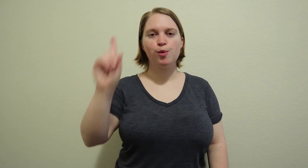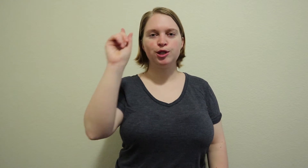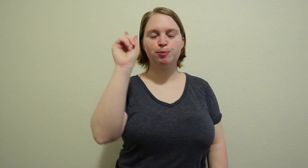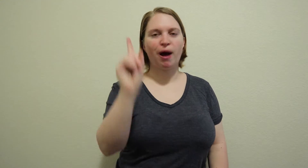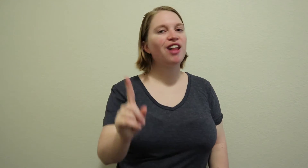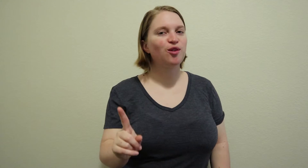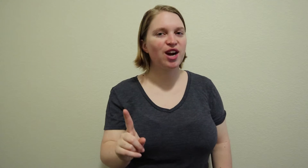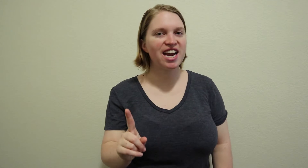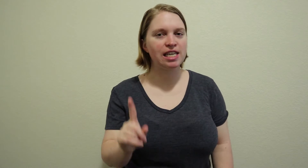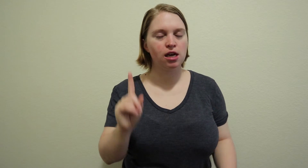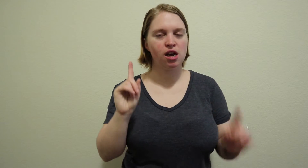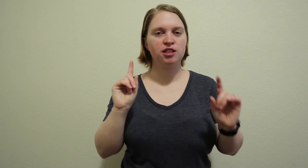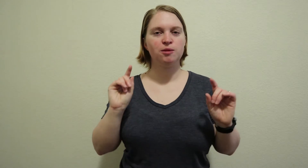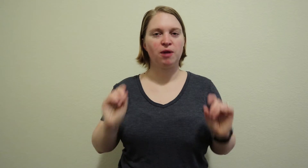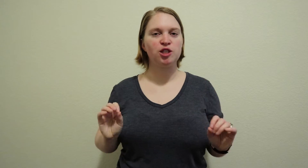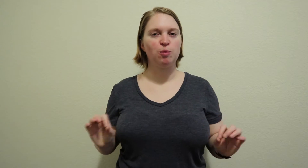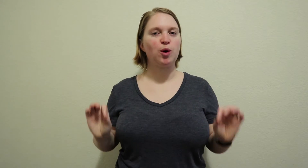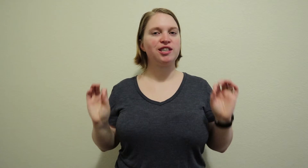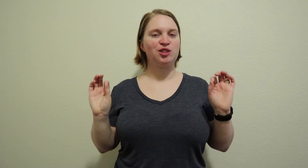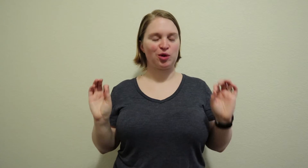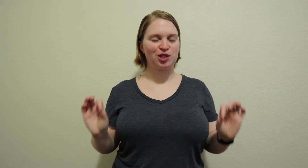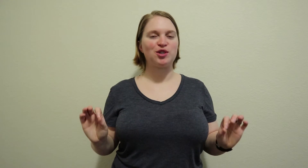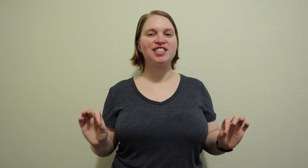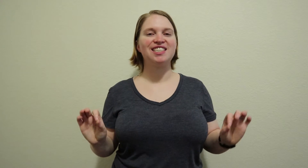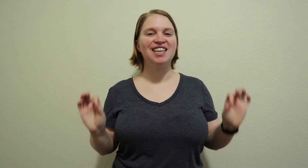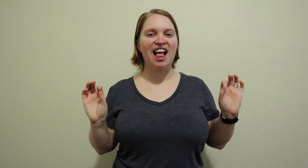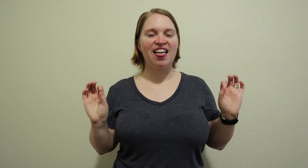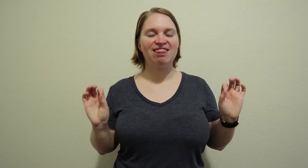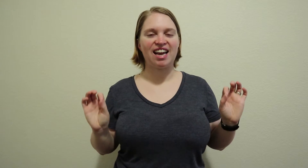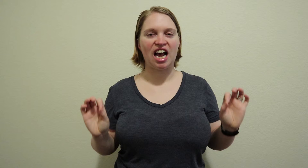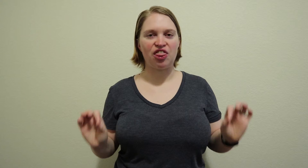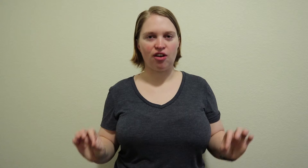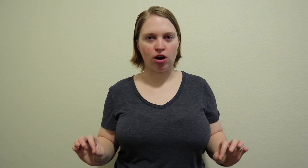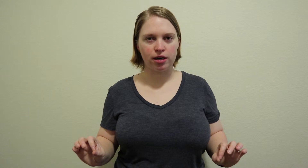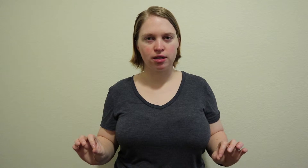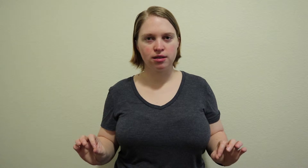which by the way it's much more torturous than I thought